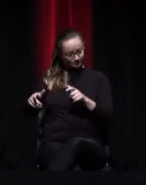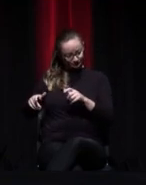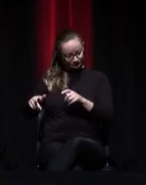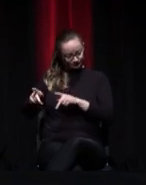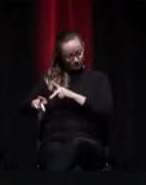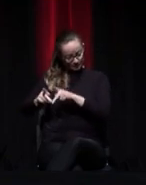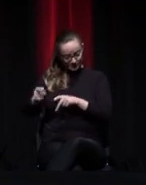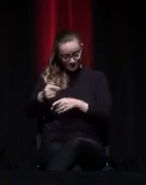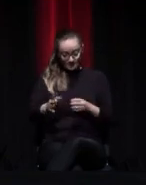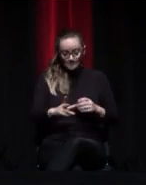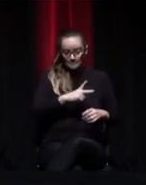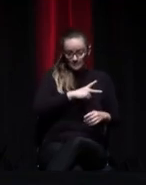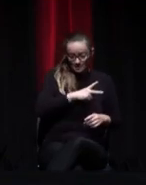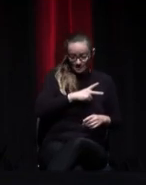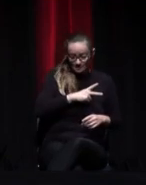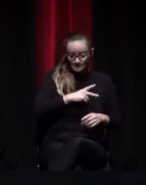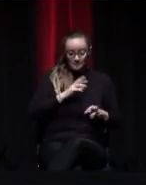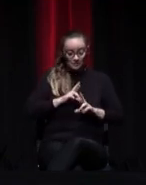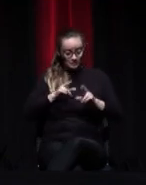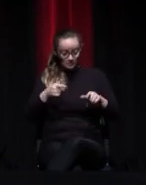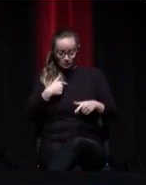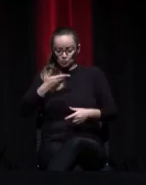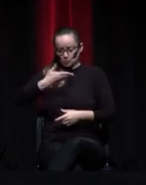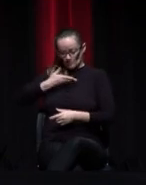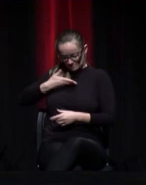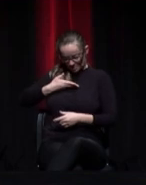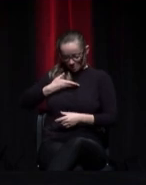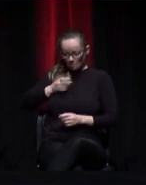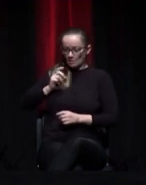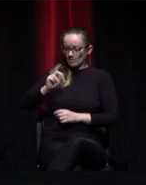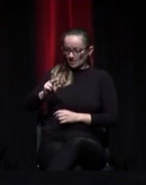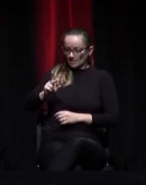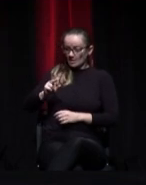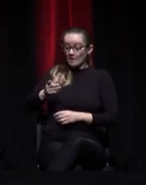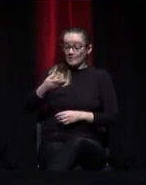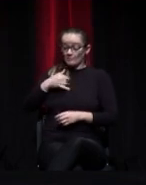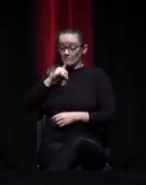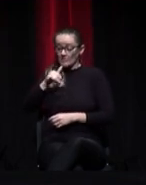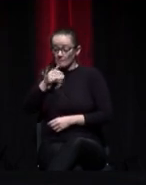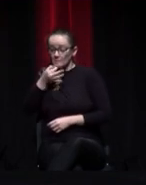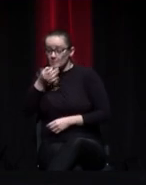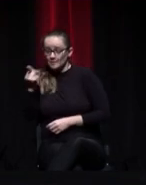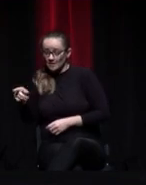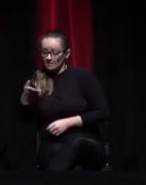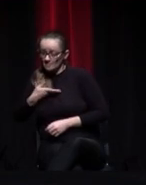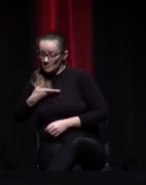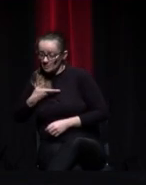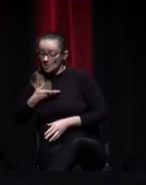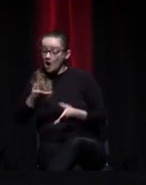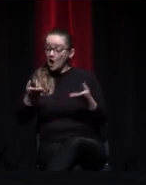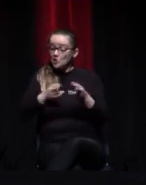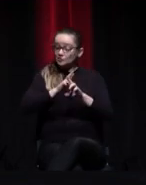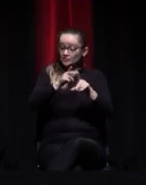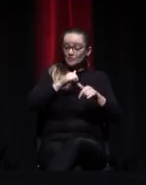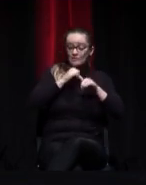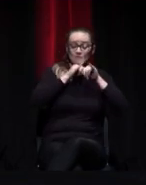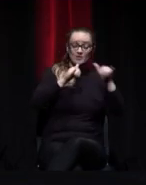One thing's being a friend and another's printing something and anyone can read it. What happens to the digital language?